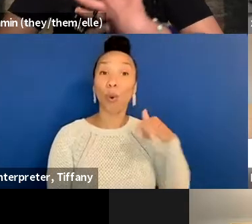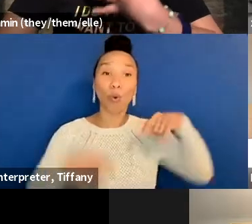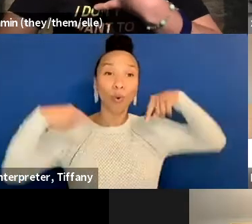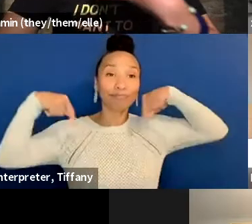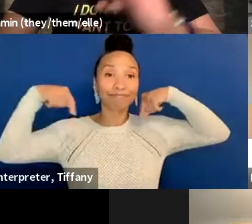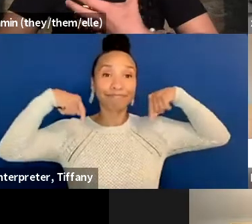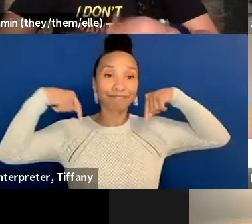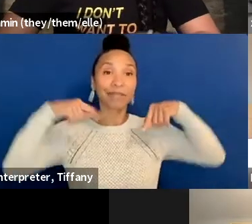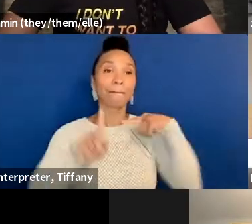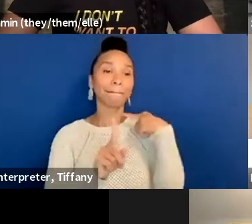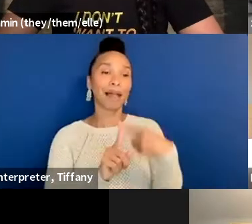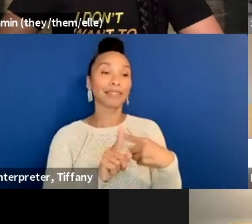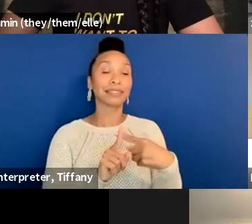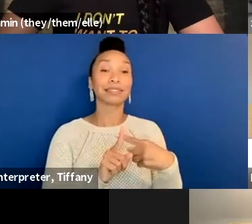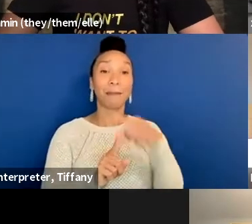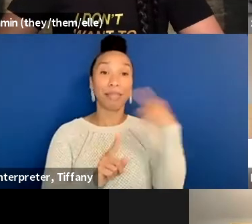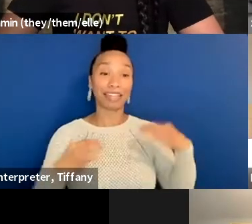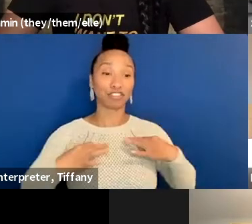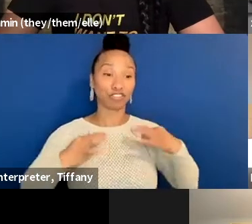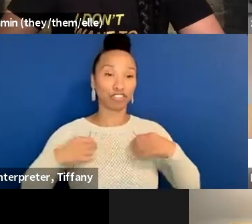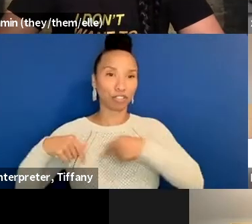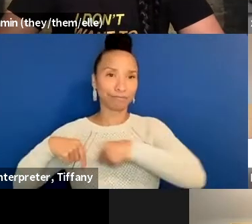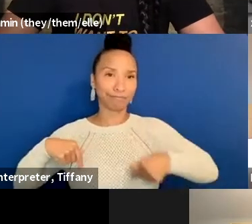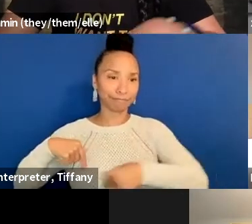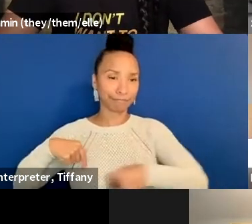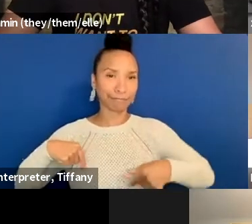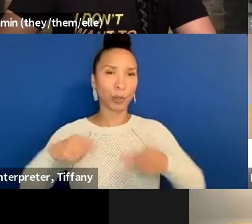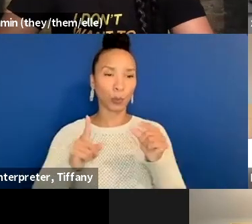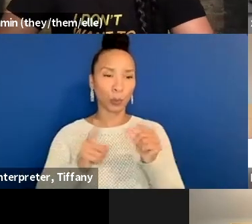Benjamin (they/them/elle): ELENA selected. Benjamin (they/them/elle): Of brooklyn wore me designs.